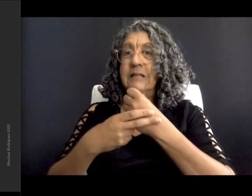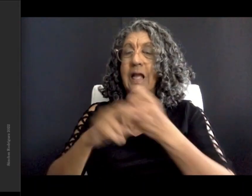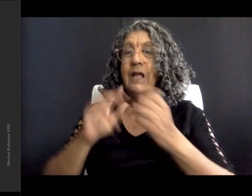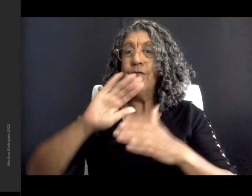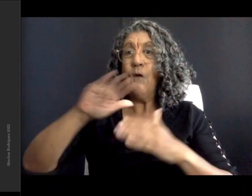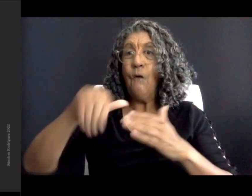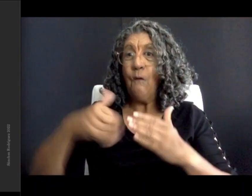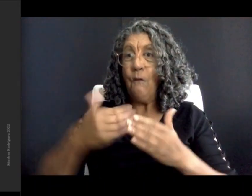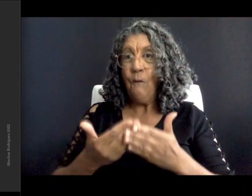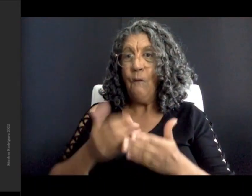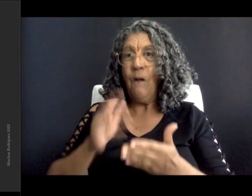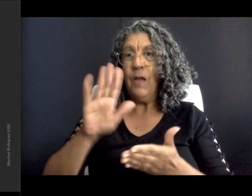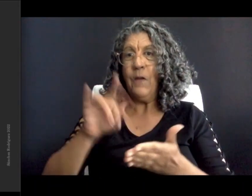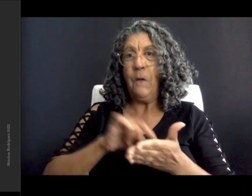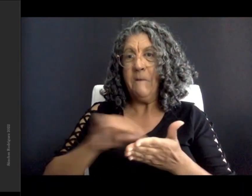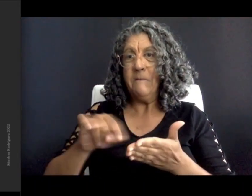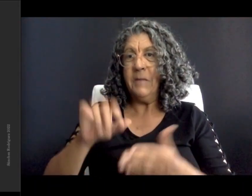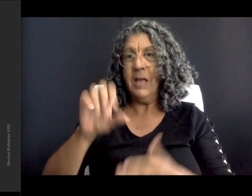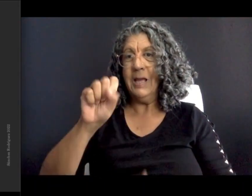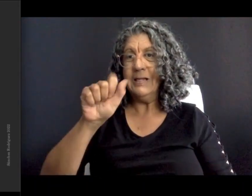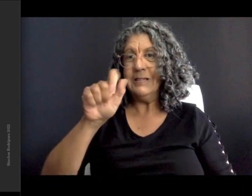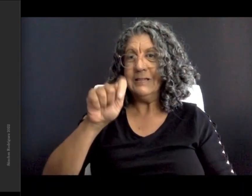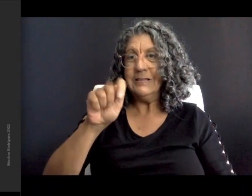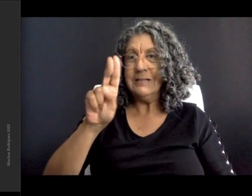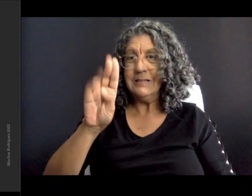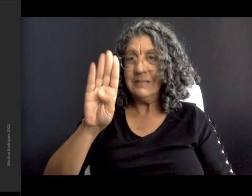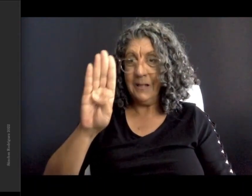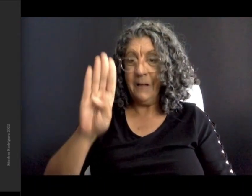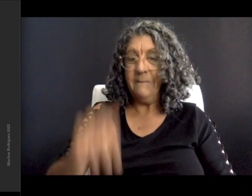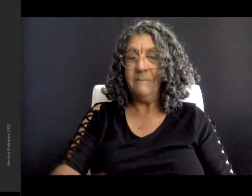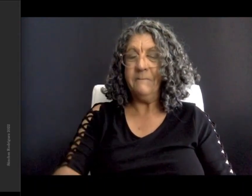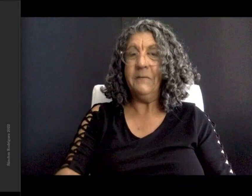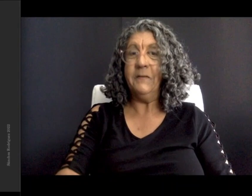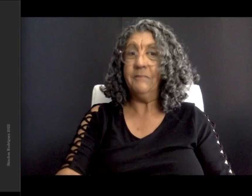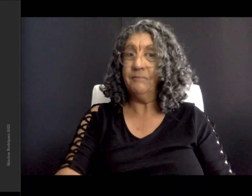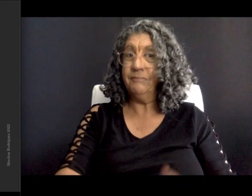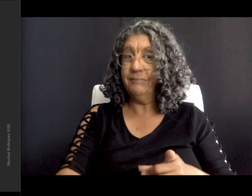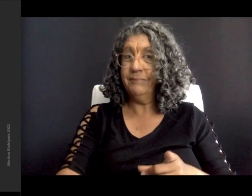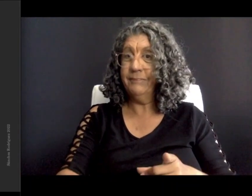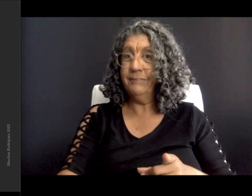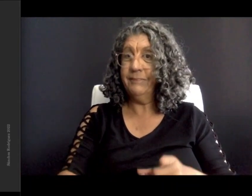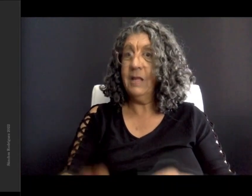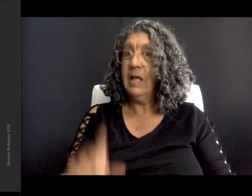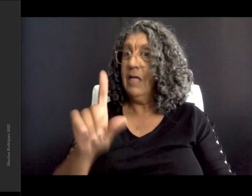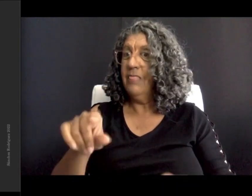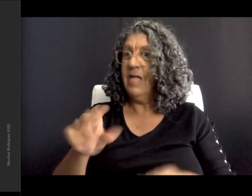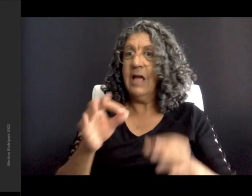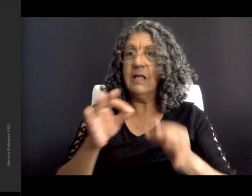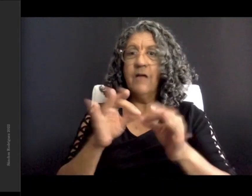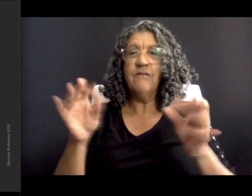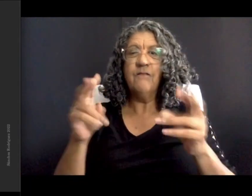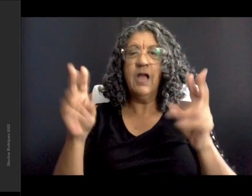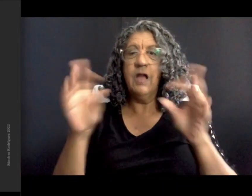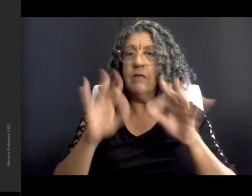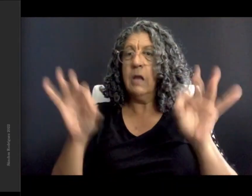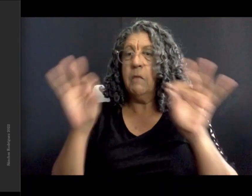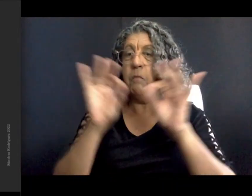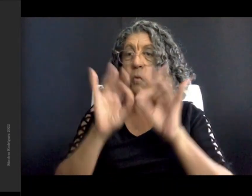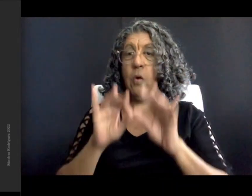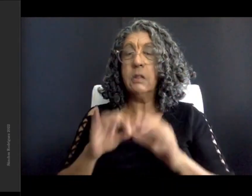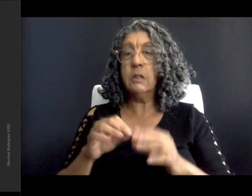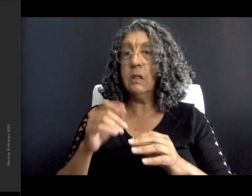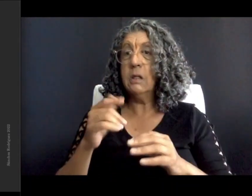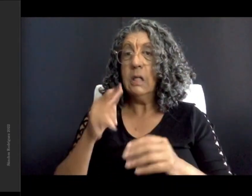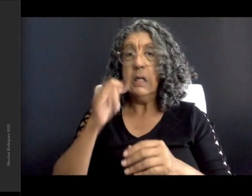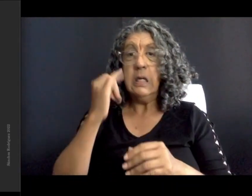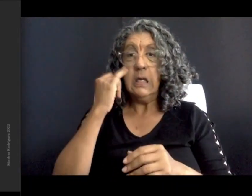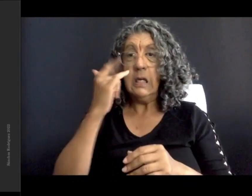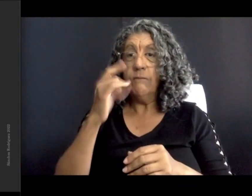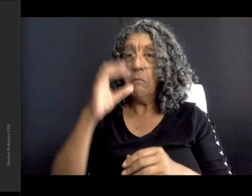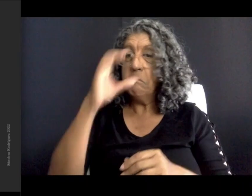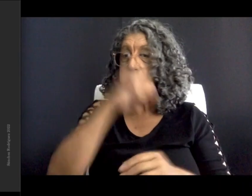and that's another reason why I tell you to save all your pay stubs. It's very important.